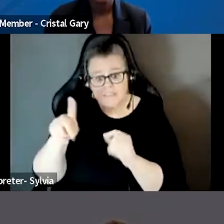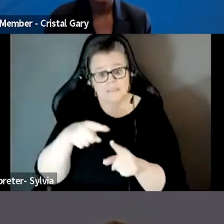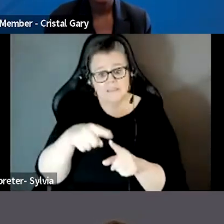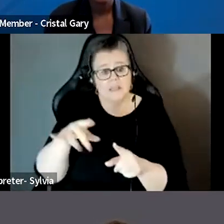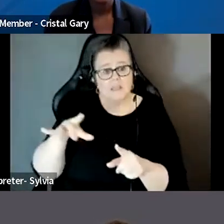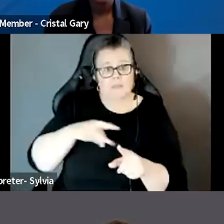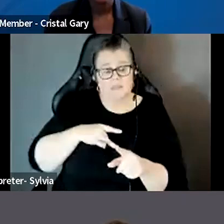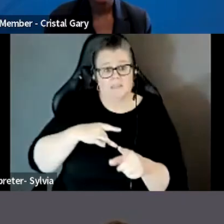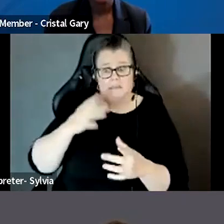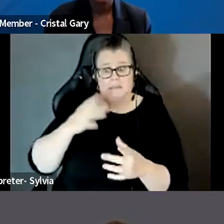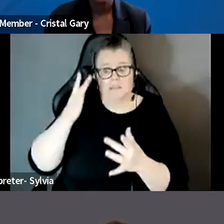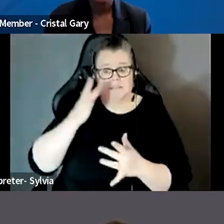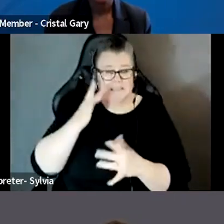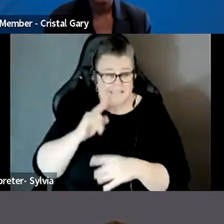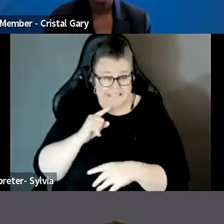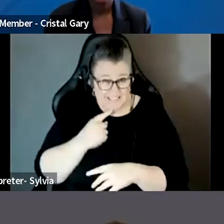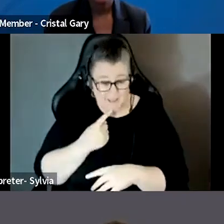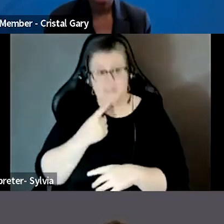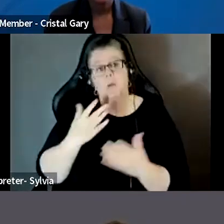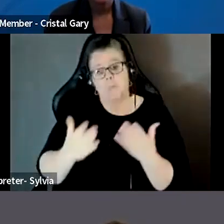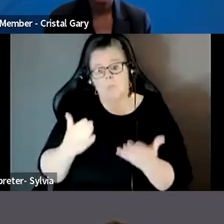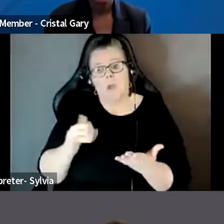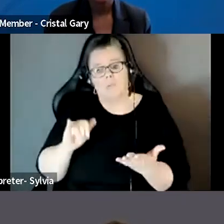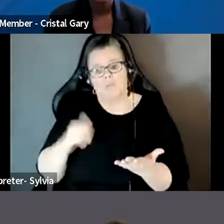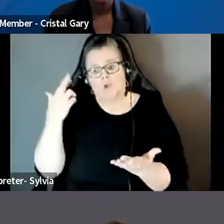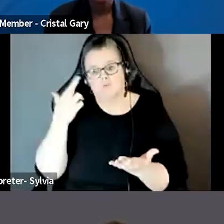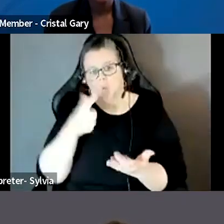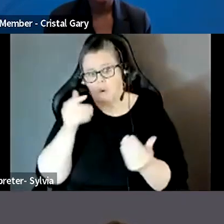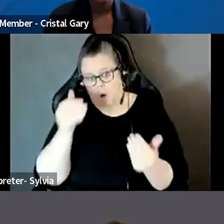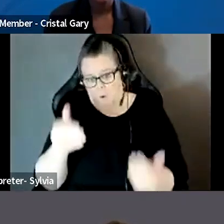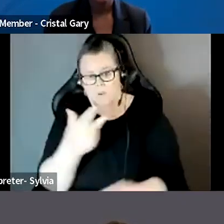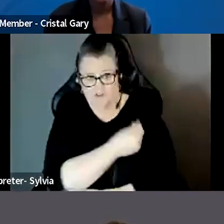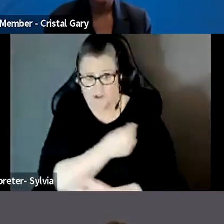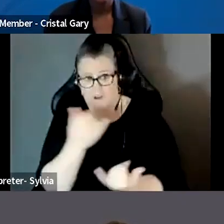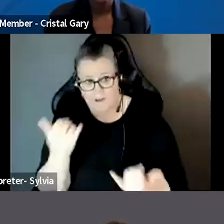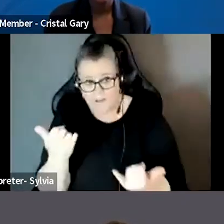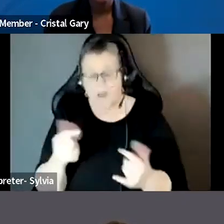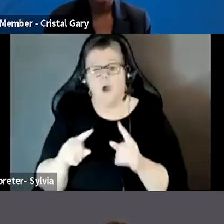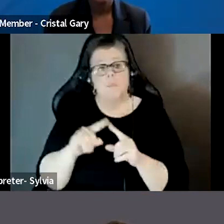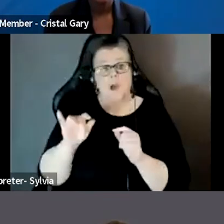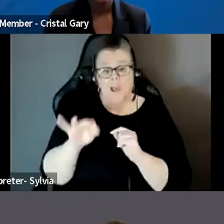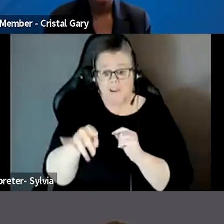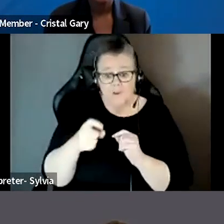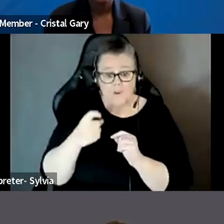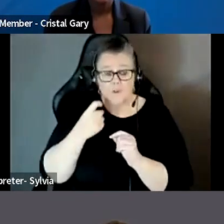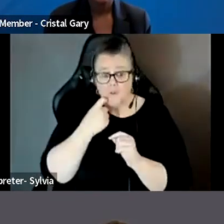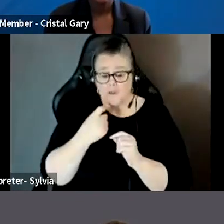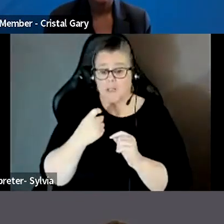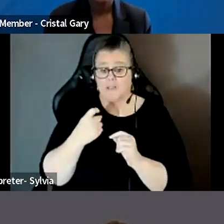then that might be a reason to go ahead and get it now. On the other hand, if they've recently recovered from Omicron,